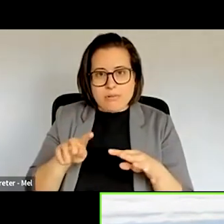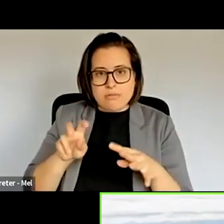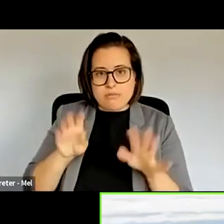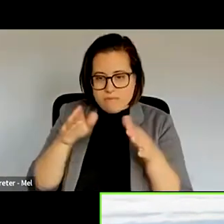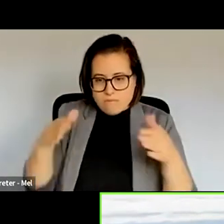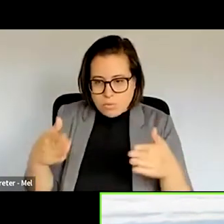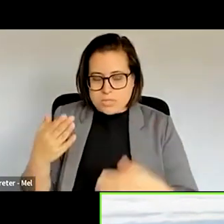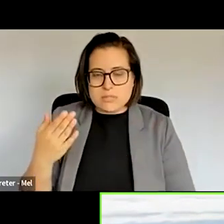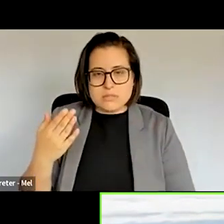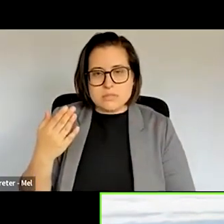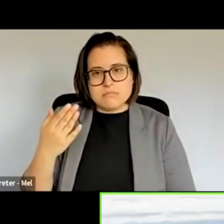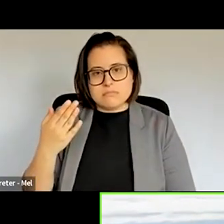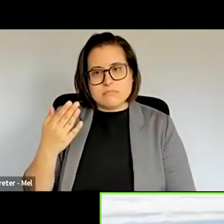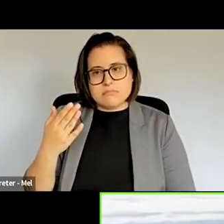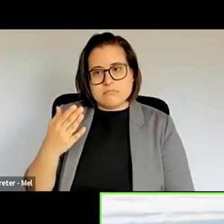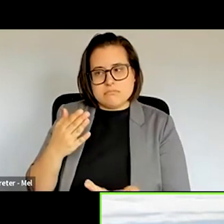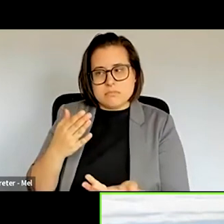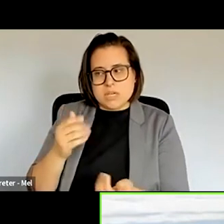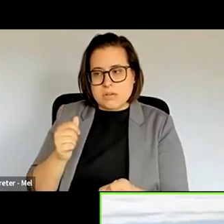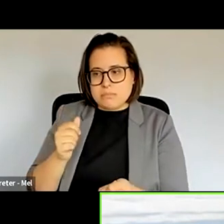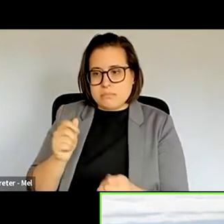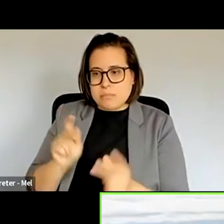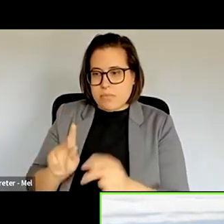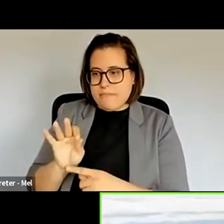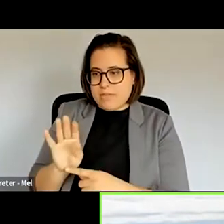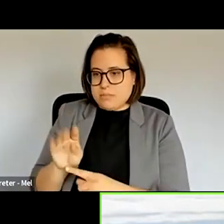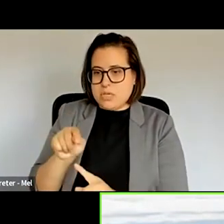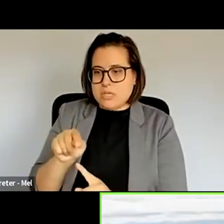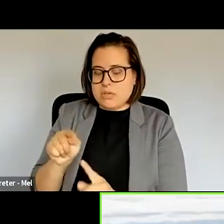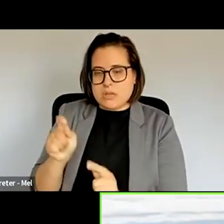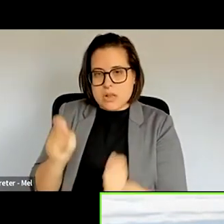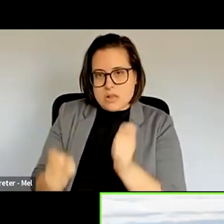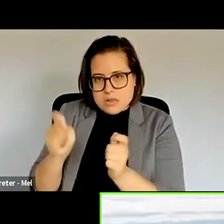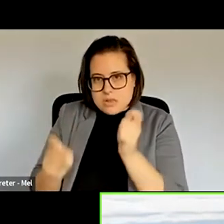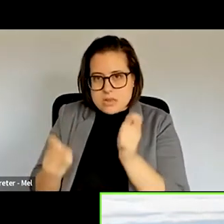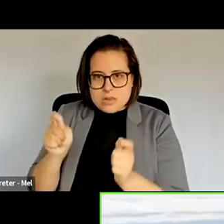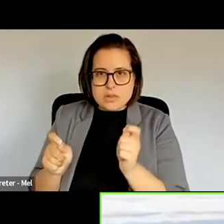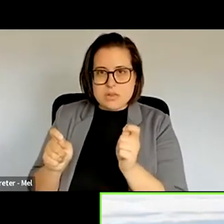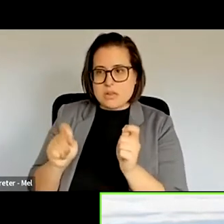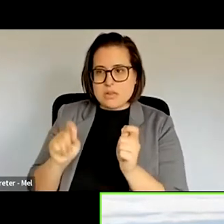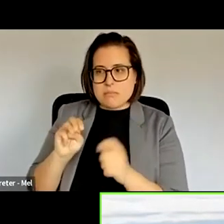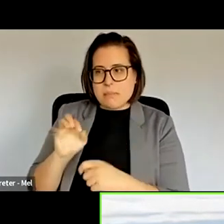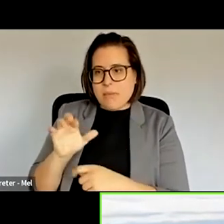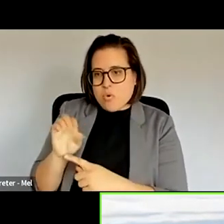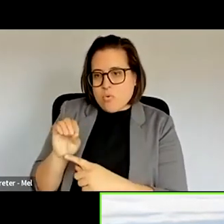because of social and they are there and they manipulate it with all micro-advertising you